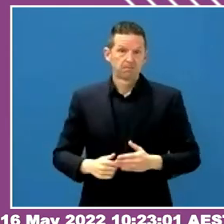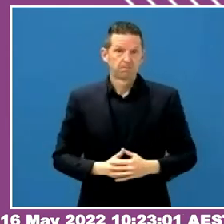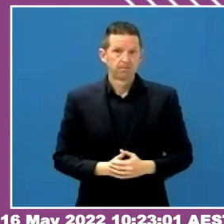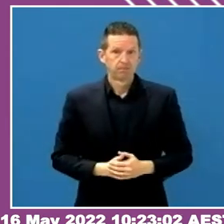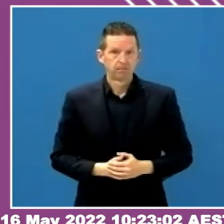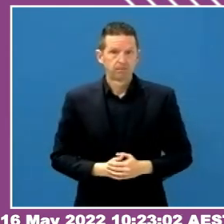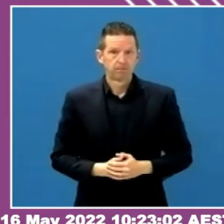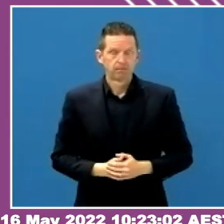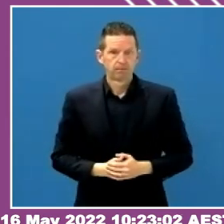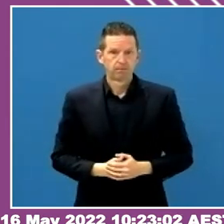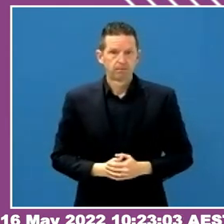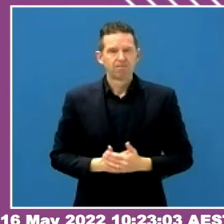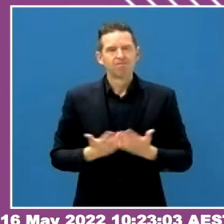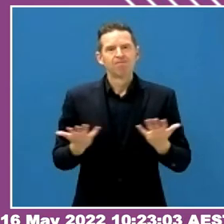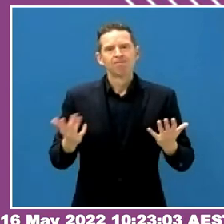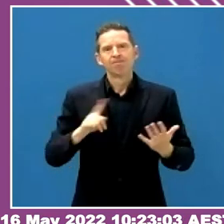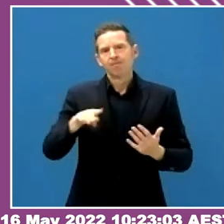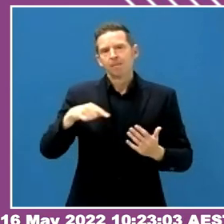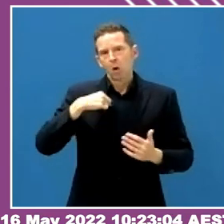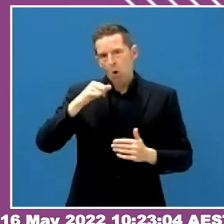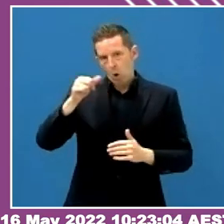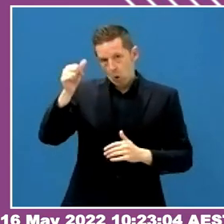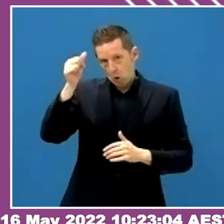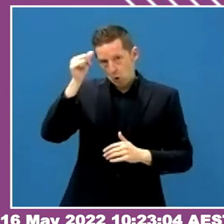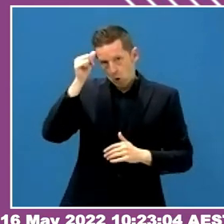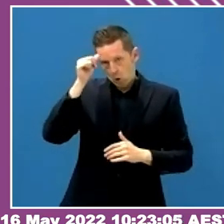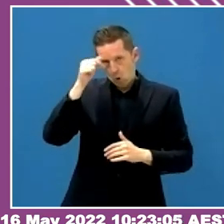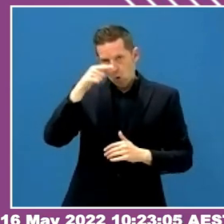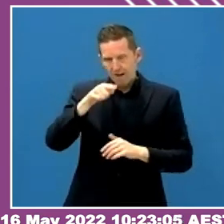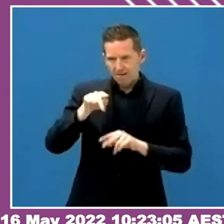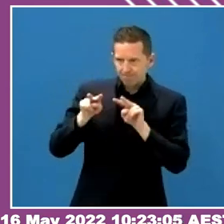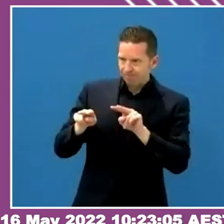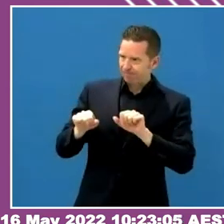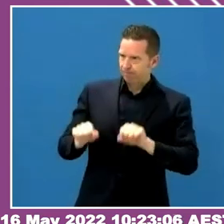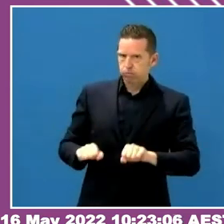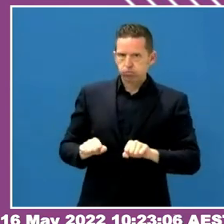As will be familiar to those following the work of the Royal Commission at each of our